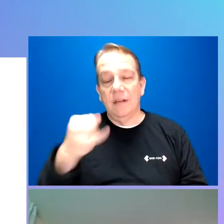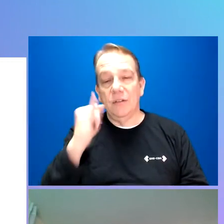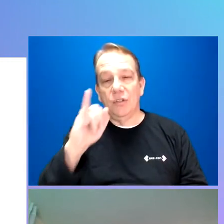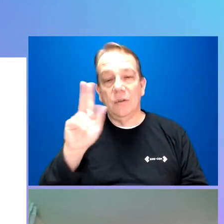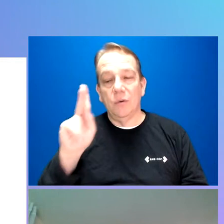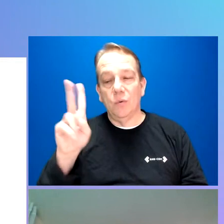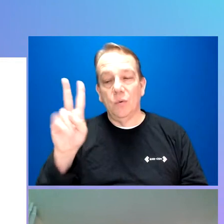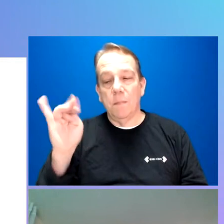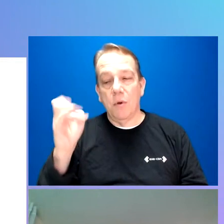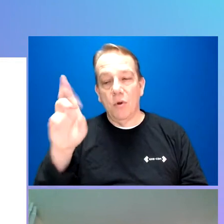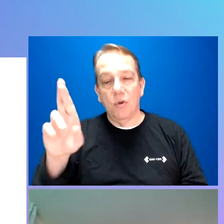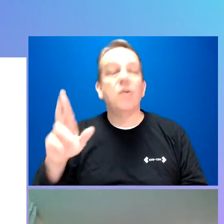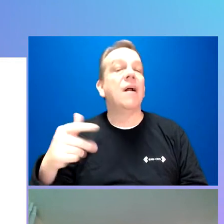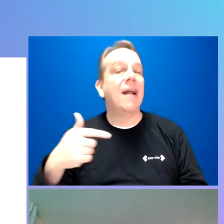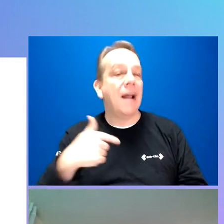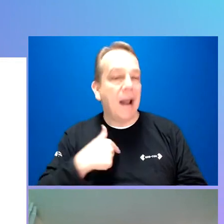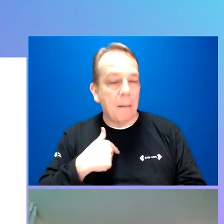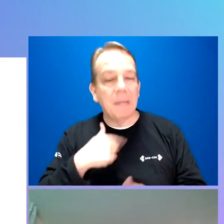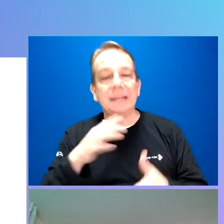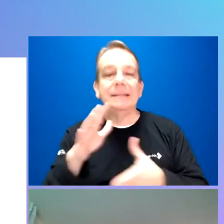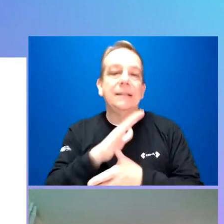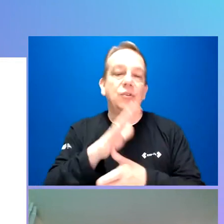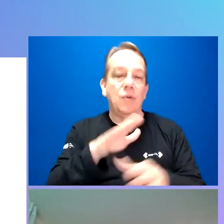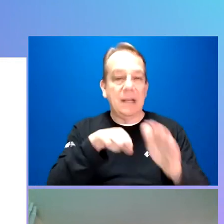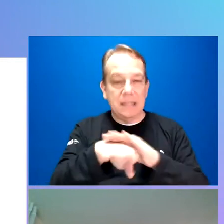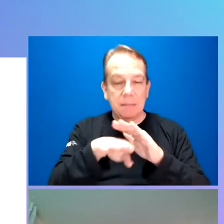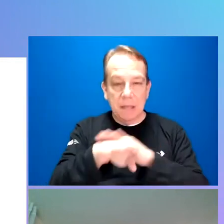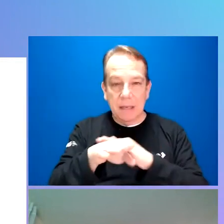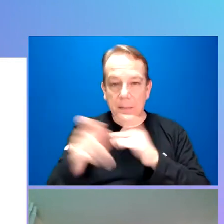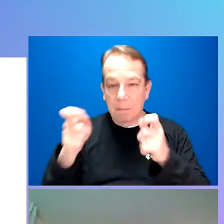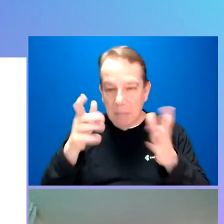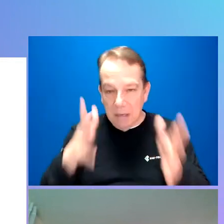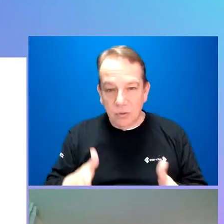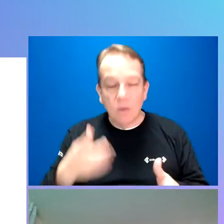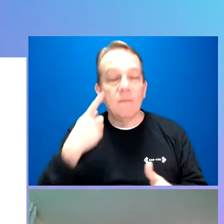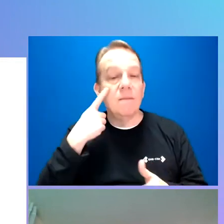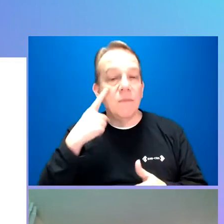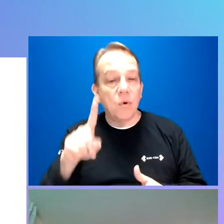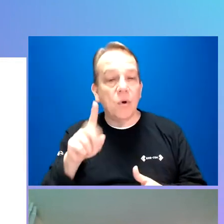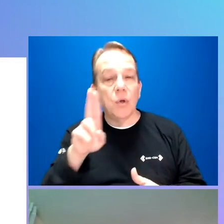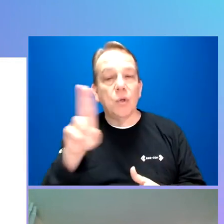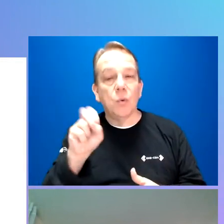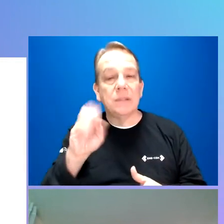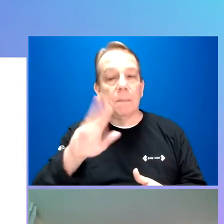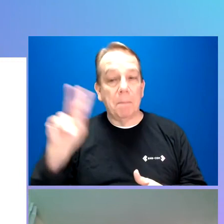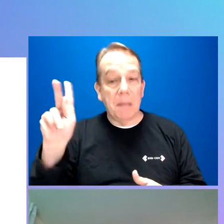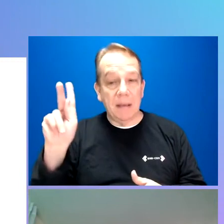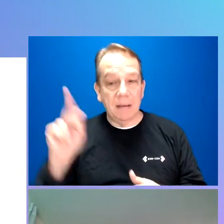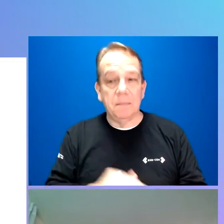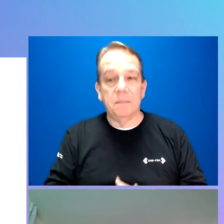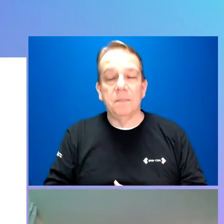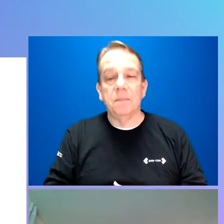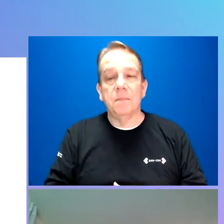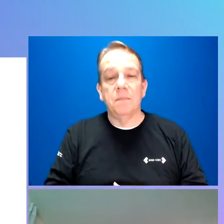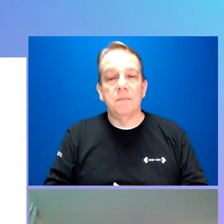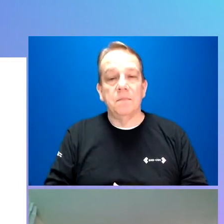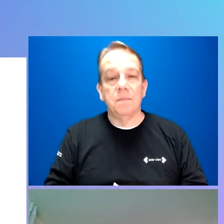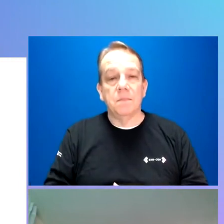manager for, uh, for the US